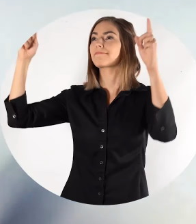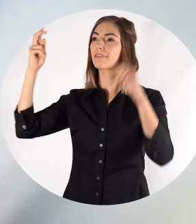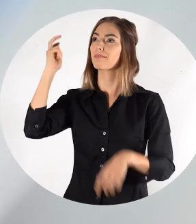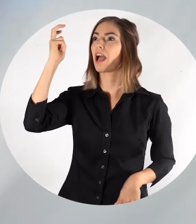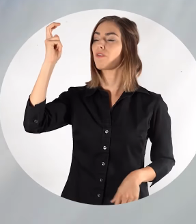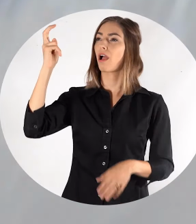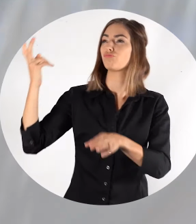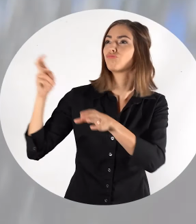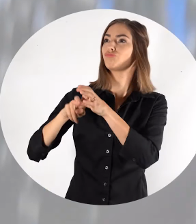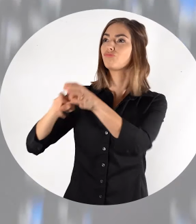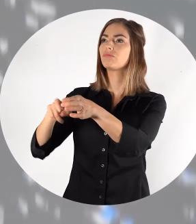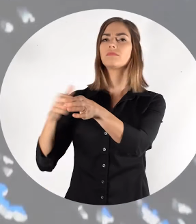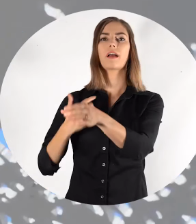to be a part of my community.